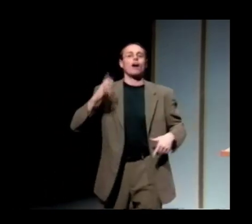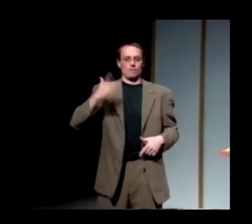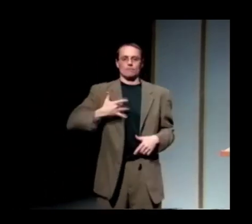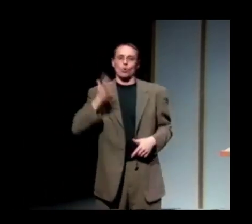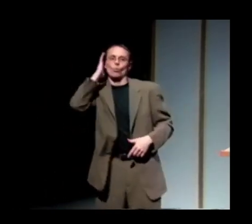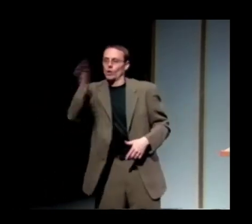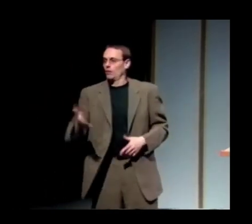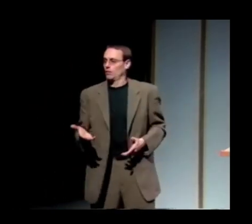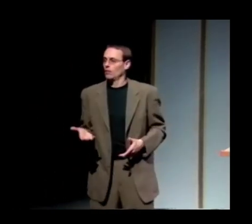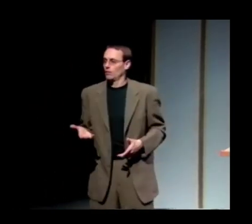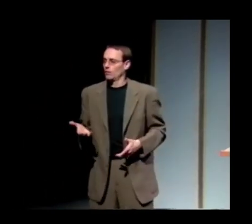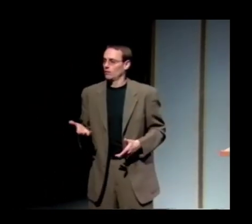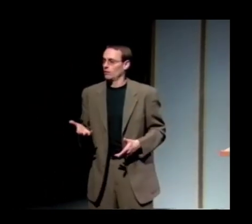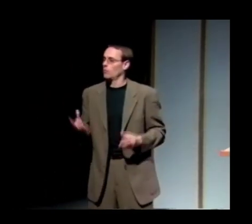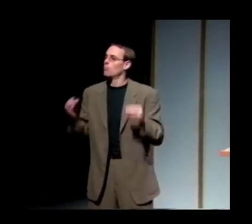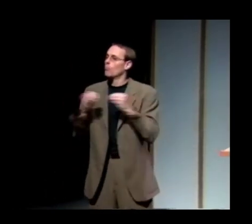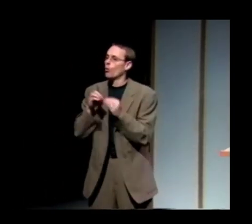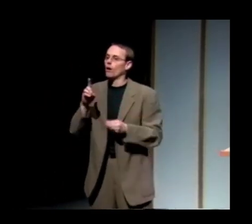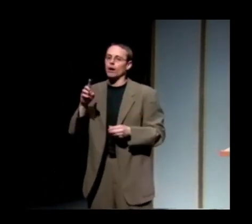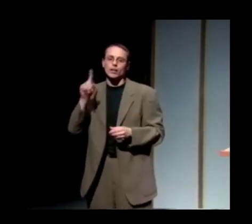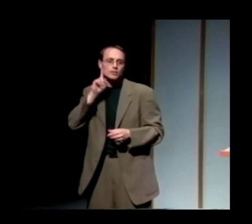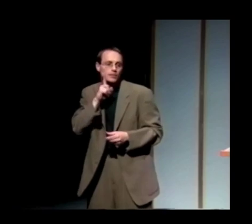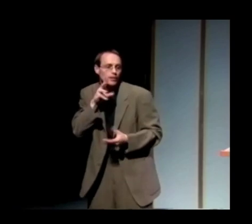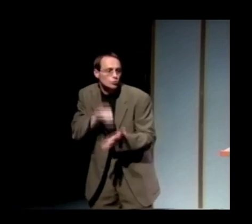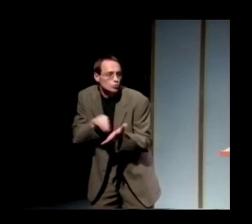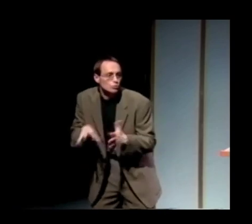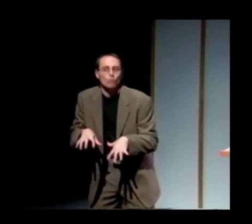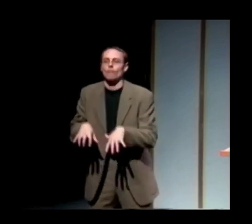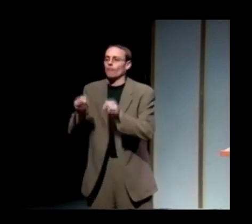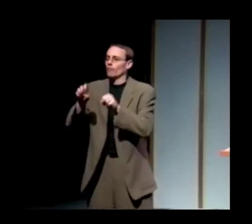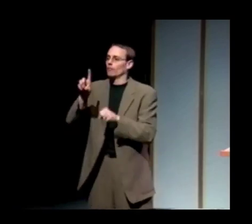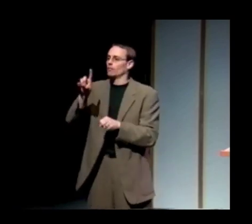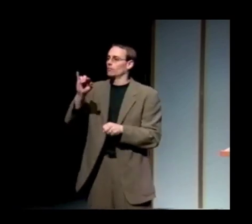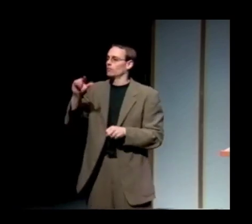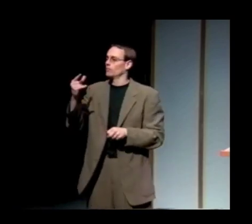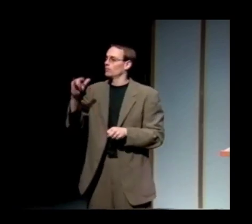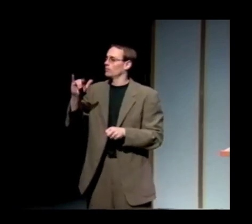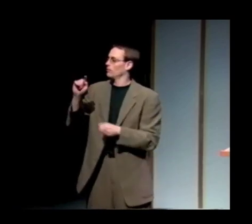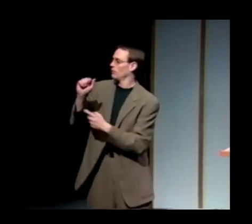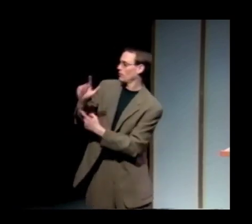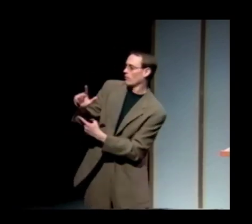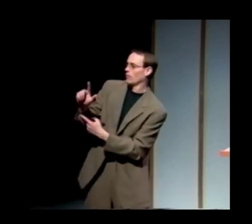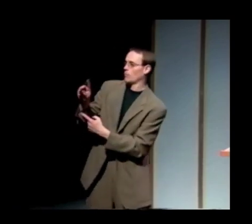I DON'T KNOW-- WE HAVEN'T ESTABLISHED IF SIGN LANGUAGE HAS INFLUENCED CINEMATOGRAPHY AT ALL,